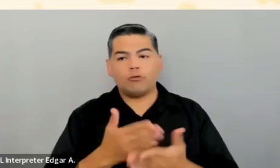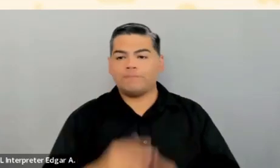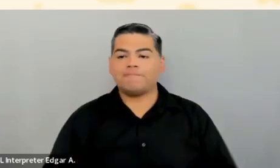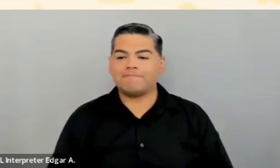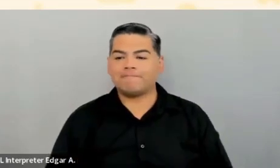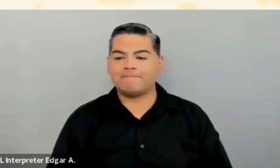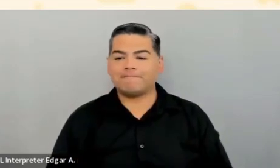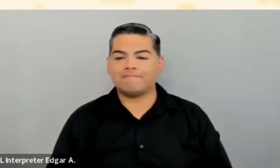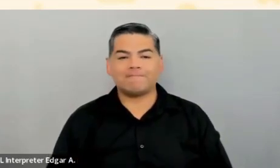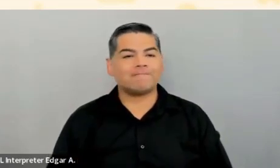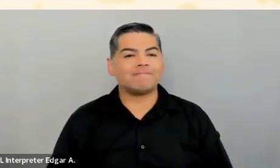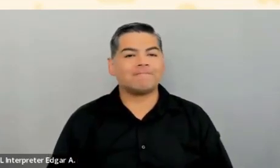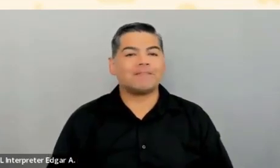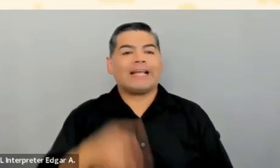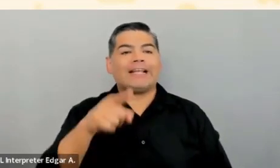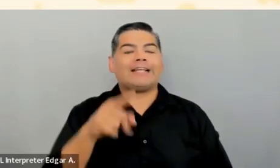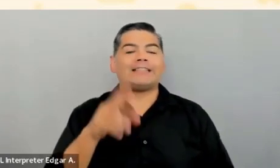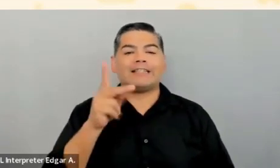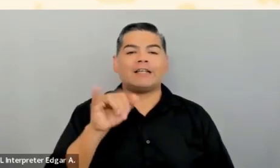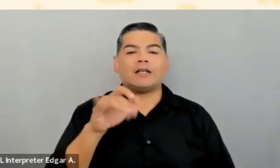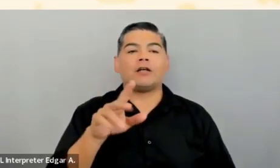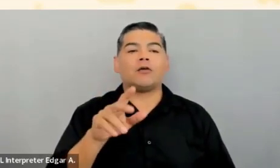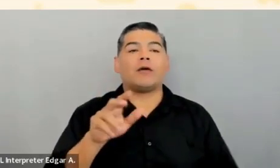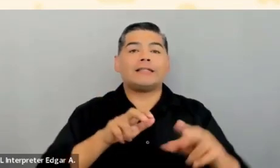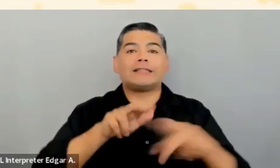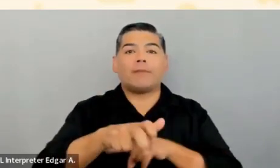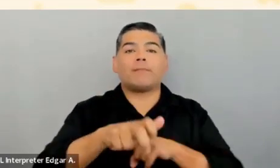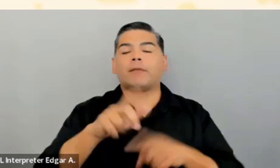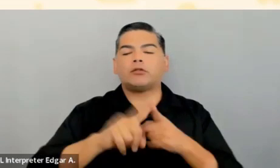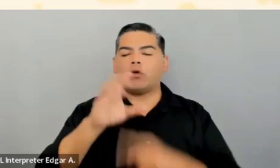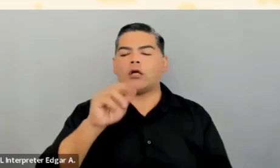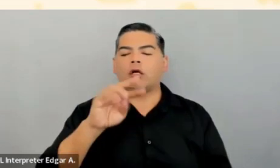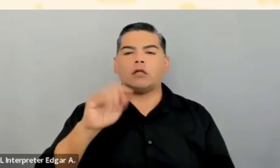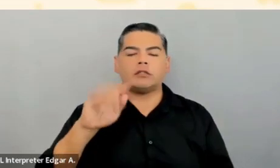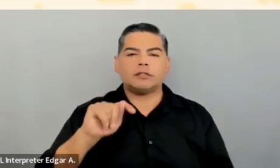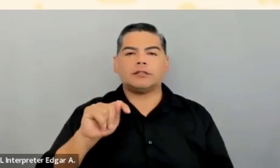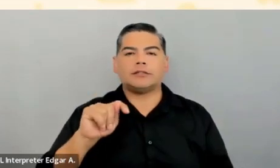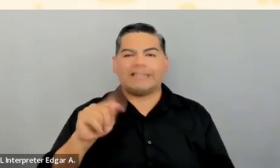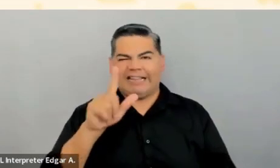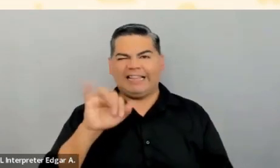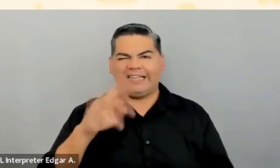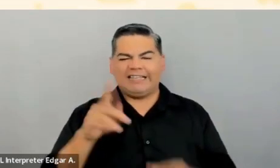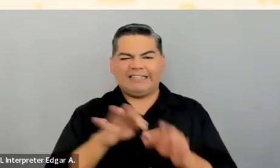Here I immediately get a skip to content link. That is great. That means that if I want to skip over the menu bar